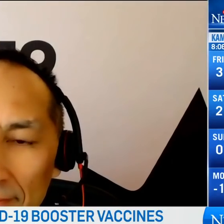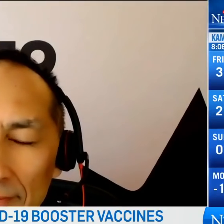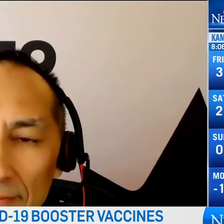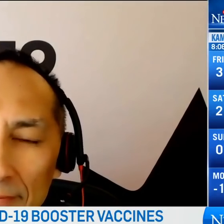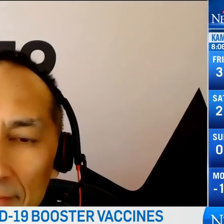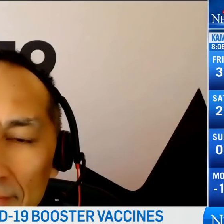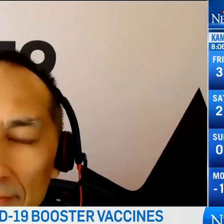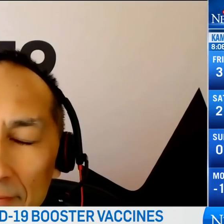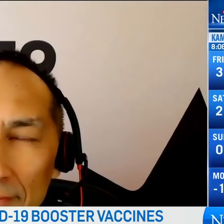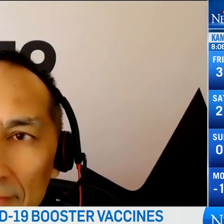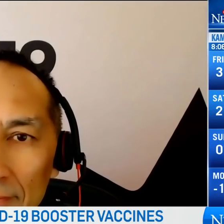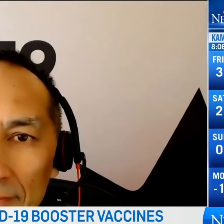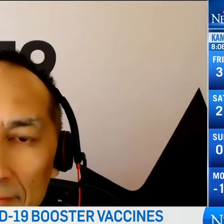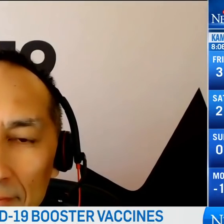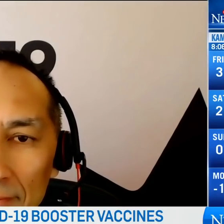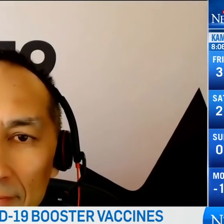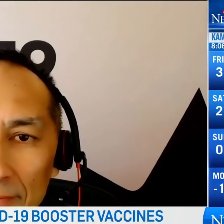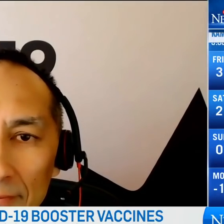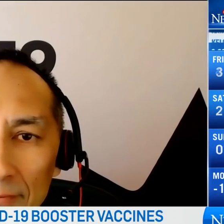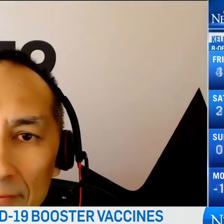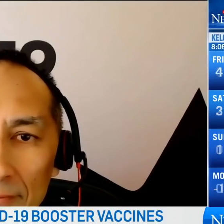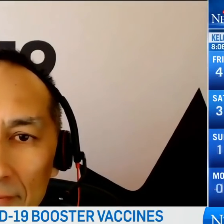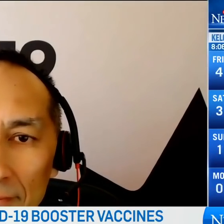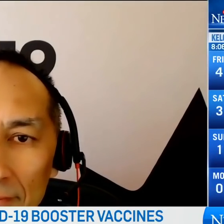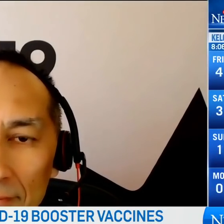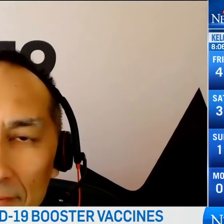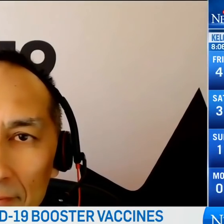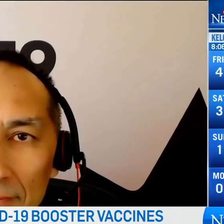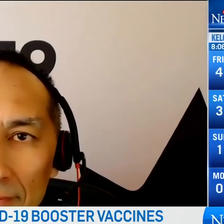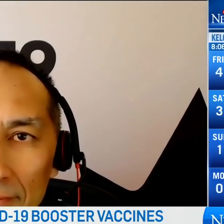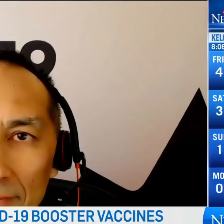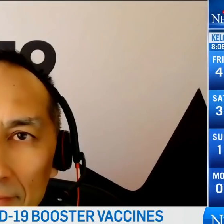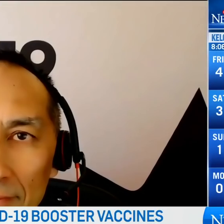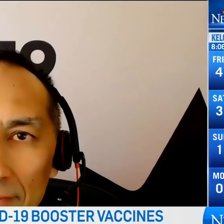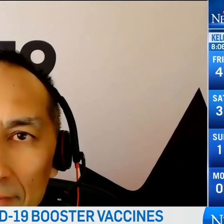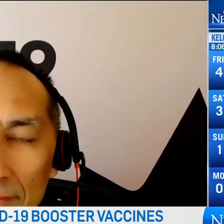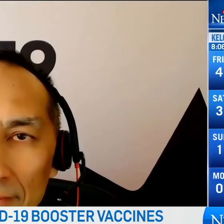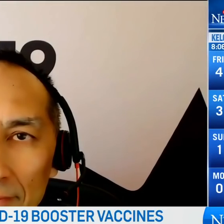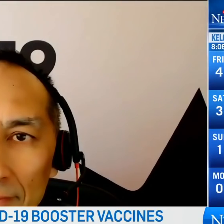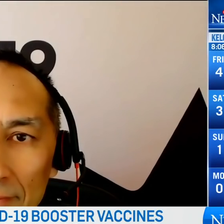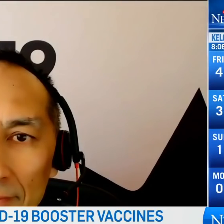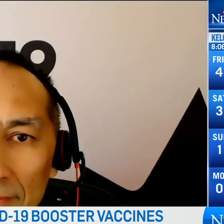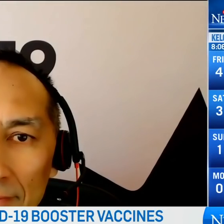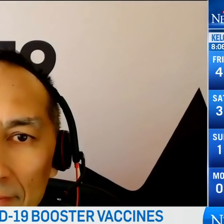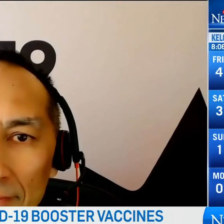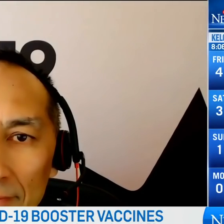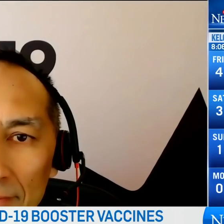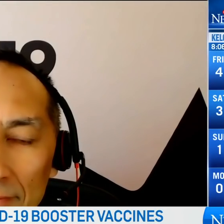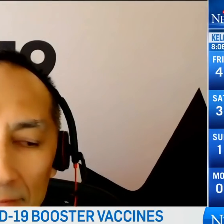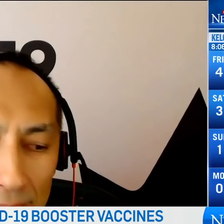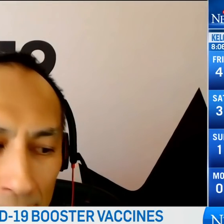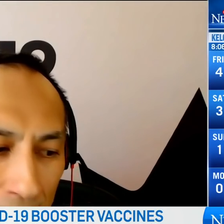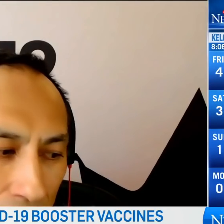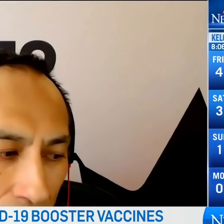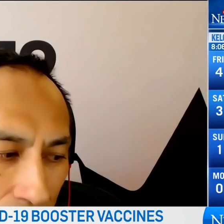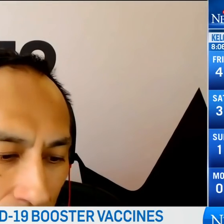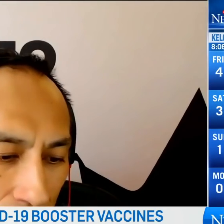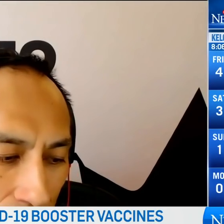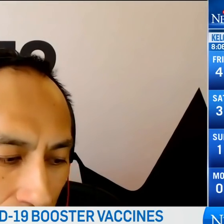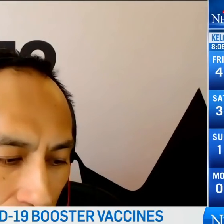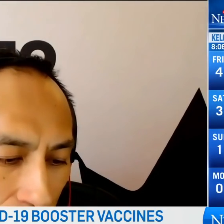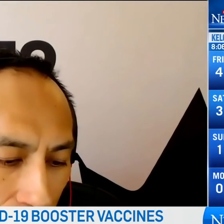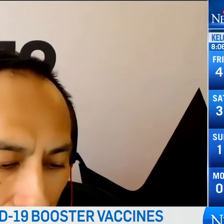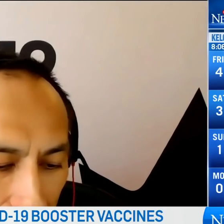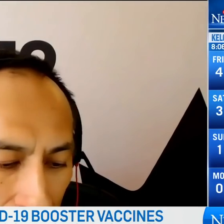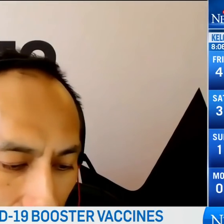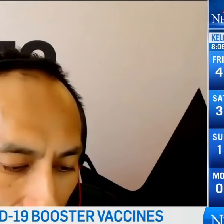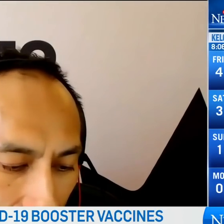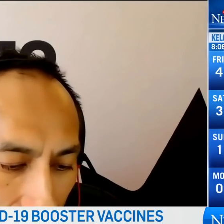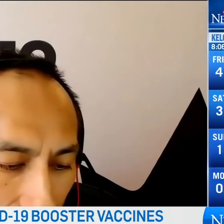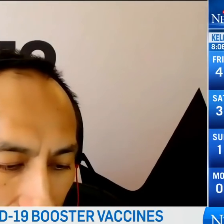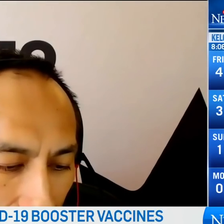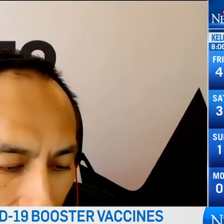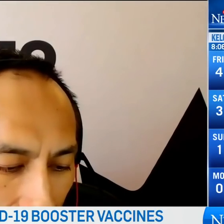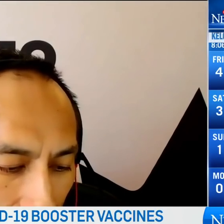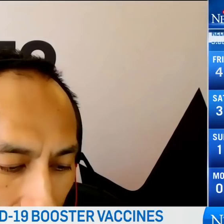... Dr. HOWARD NU AND WE WILL